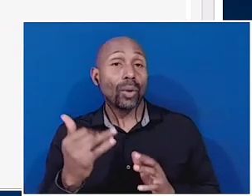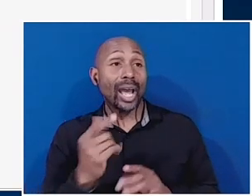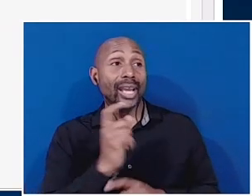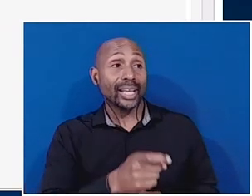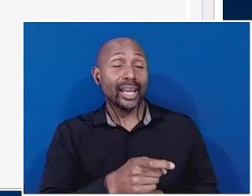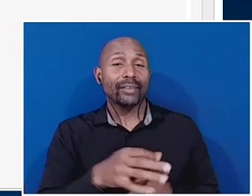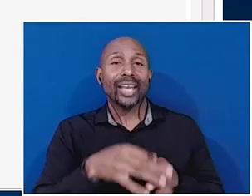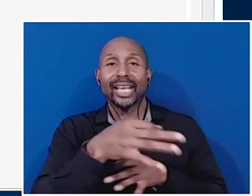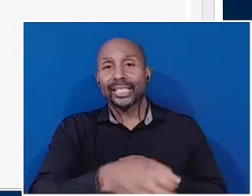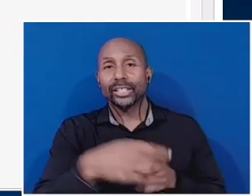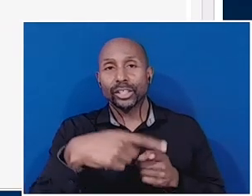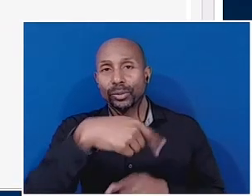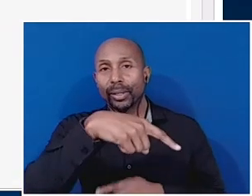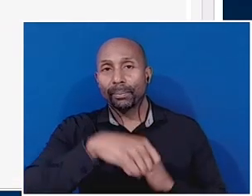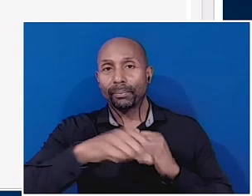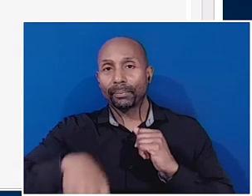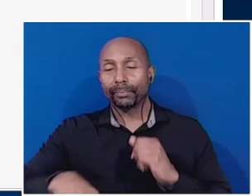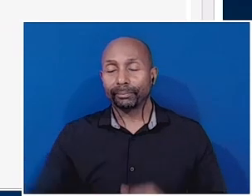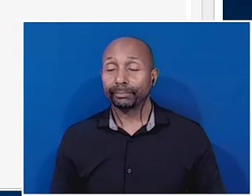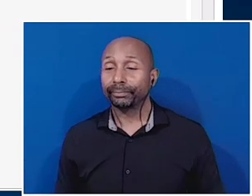Jamie, do you want to lead us off here?